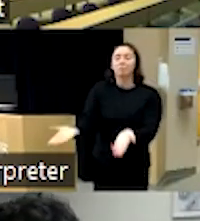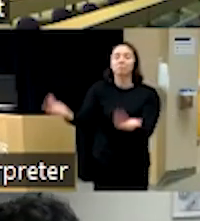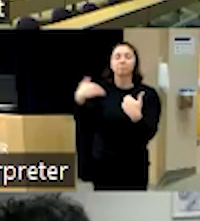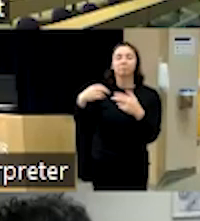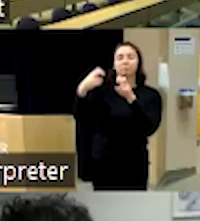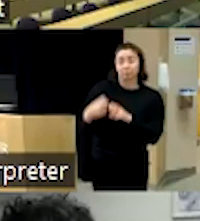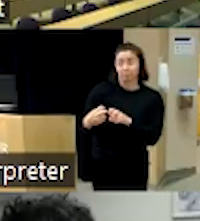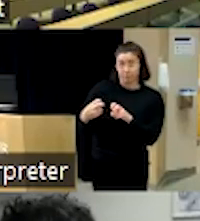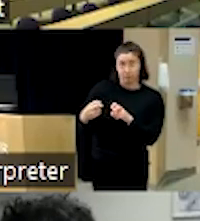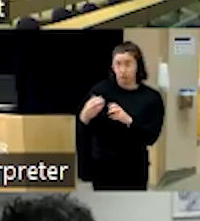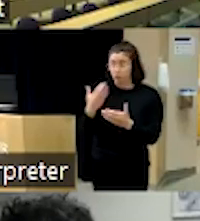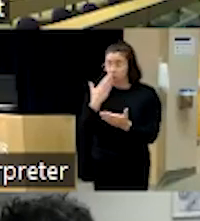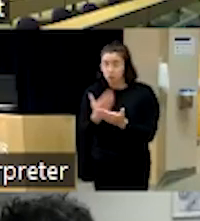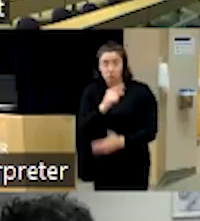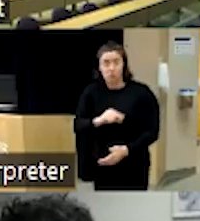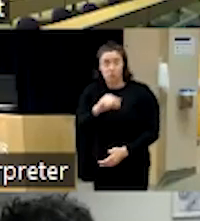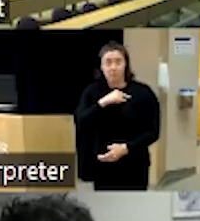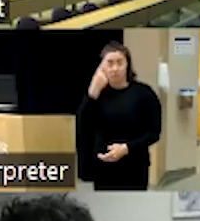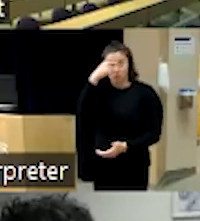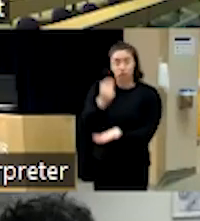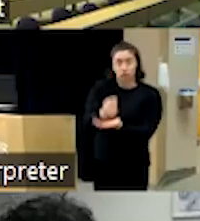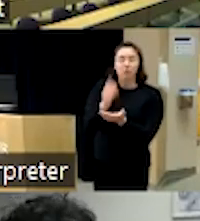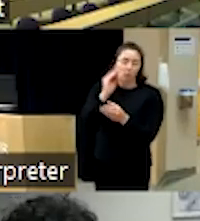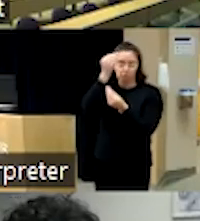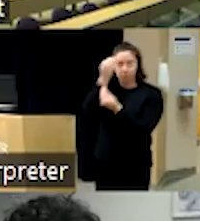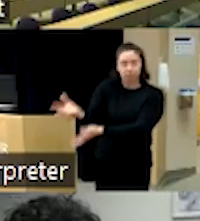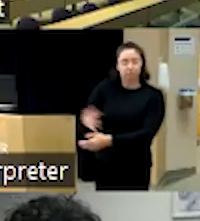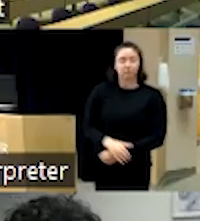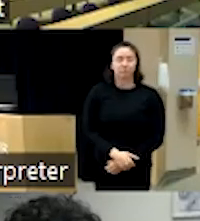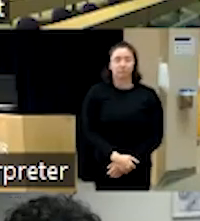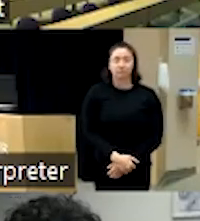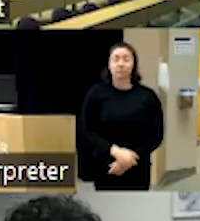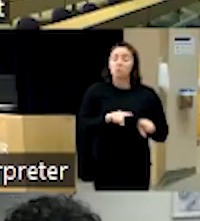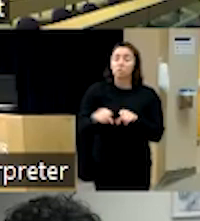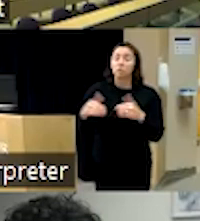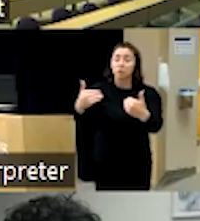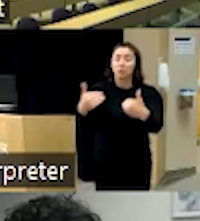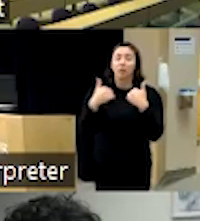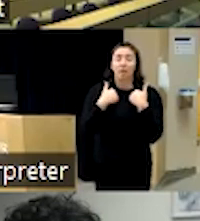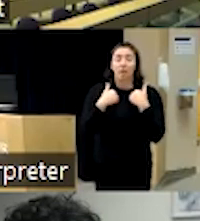treatment or not and also we have a few special programs one for elderly patients and one for